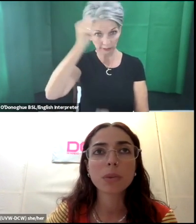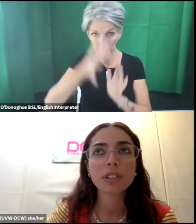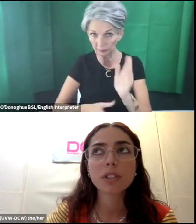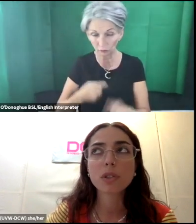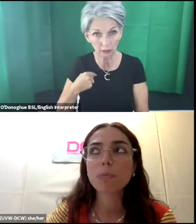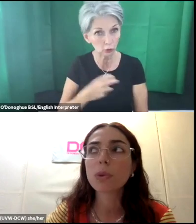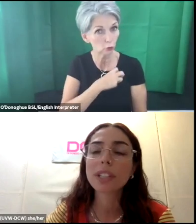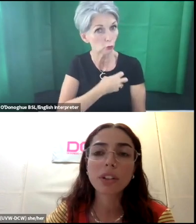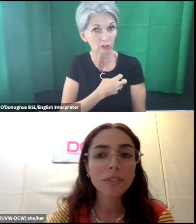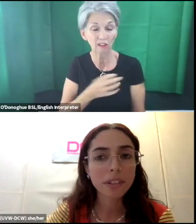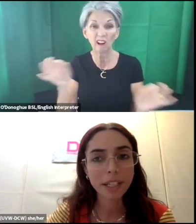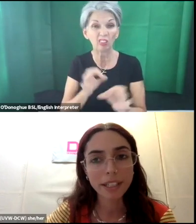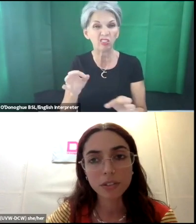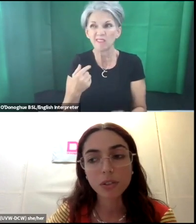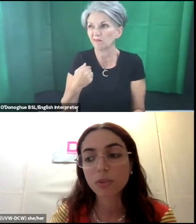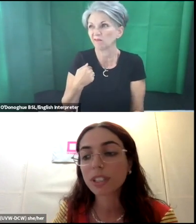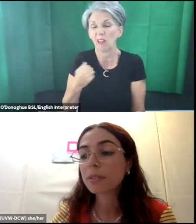that was spoken of in my industry.